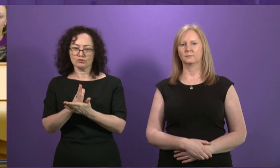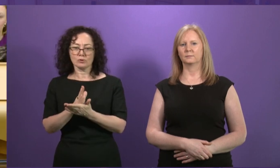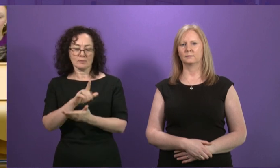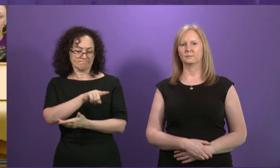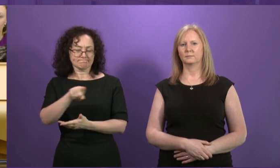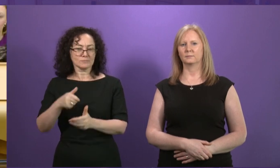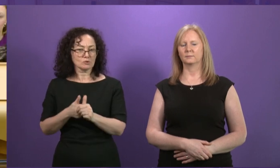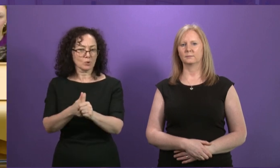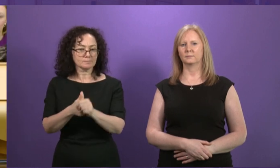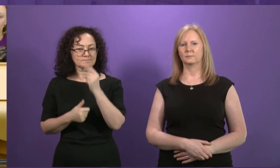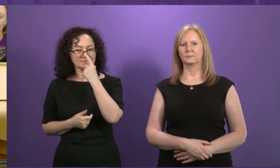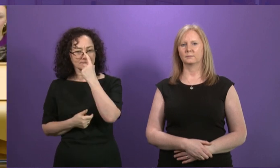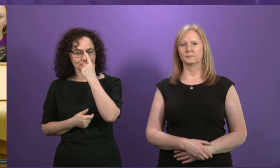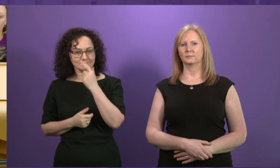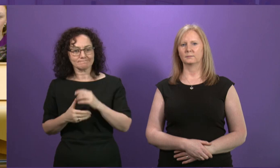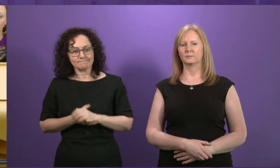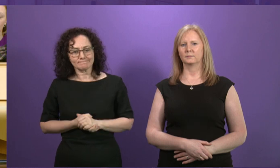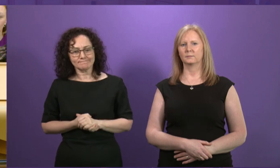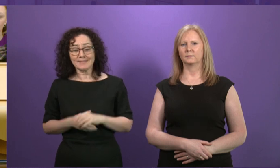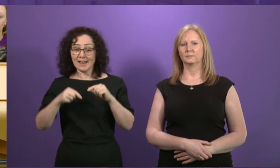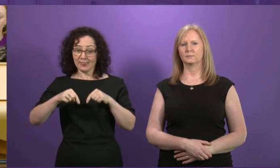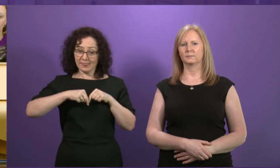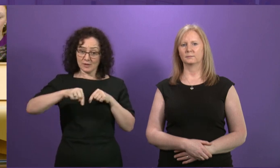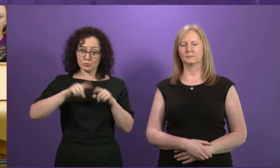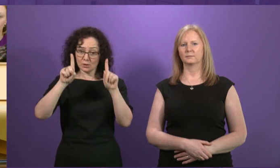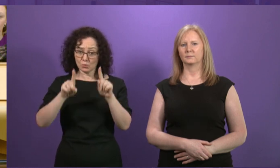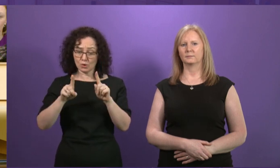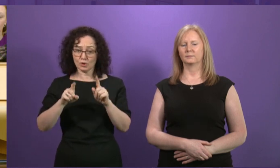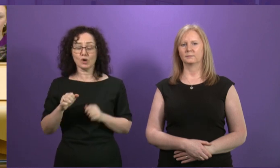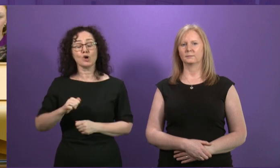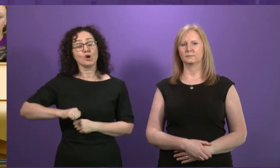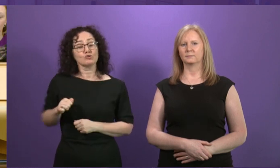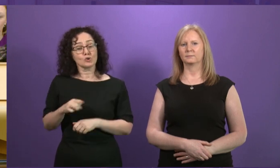This is Scottish apprenticeship week, and right across the country people have been